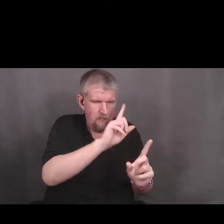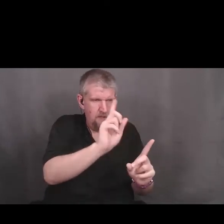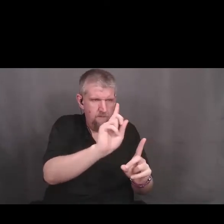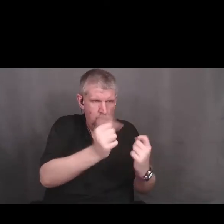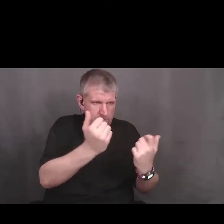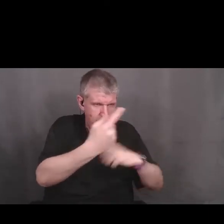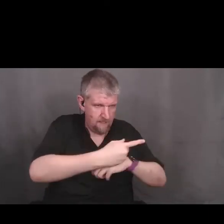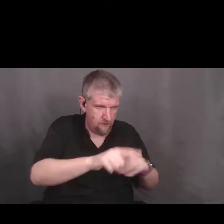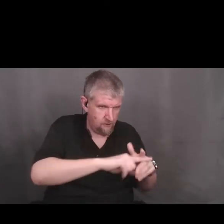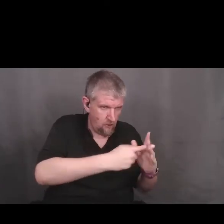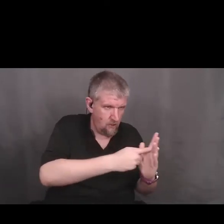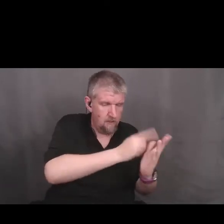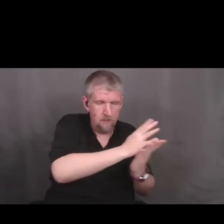when the service is supposed to end.